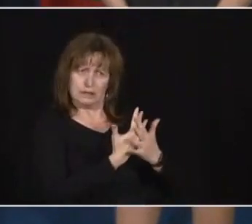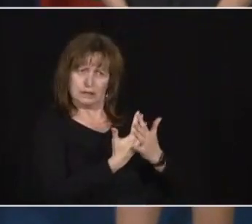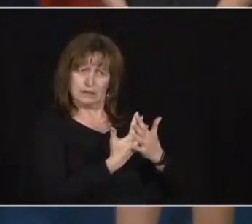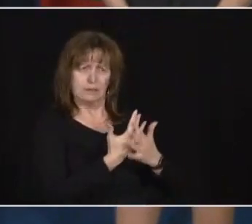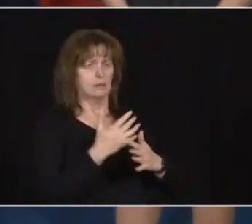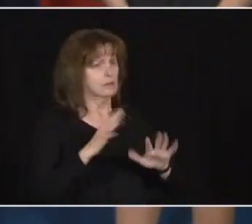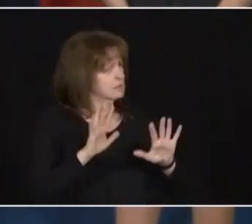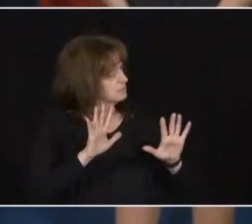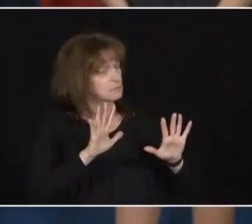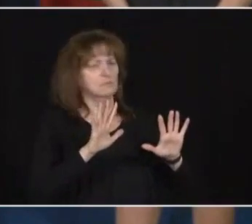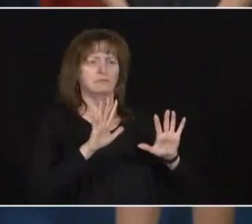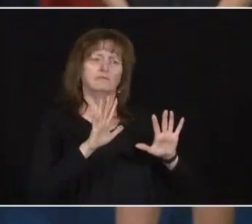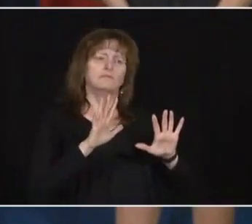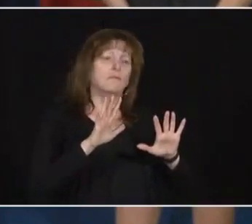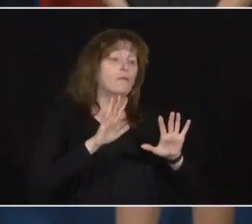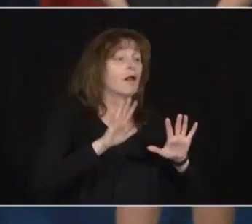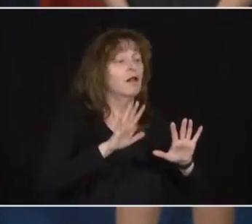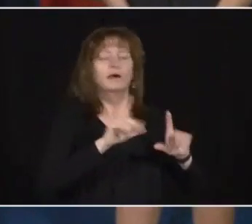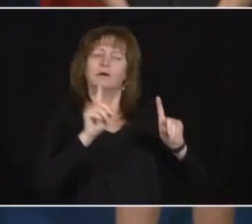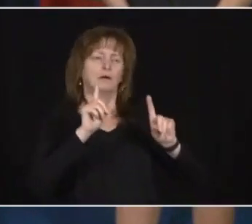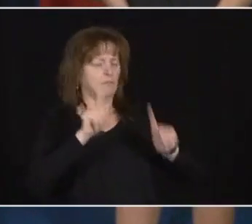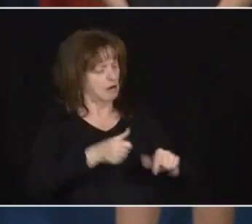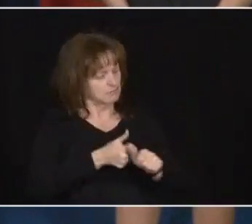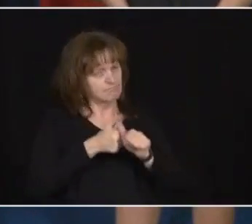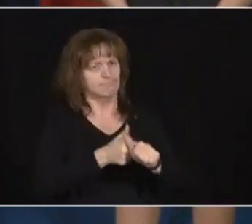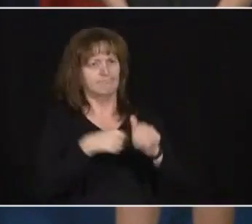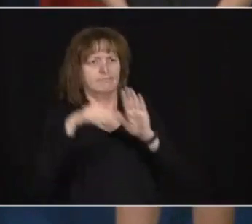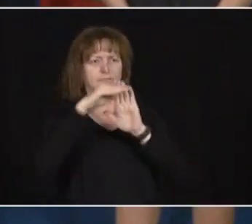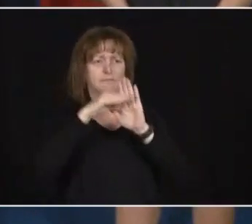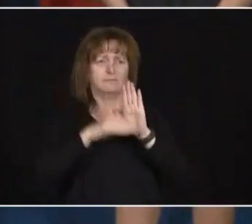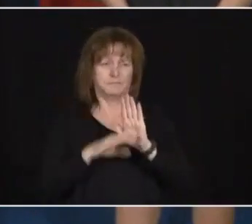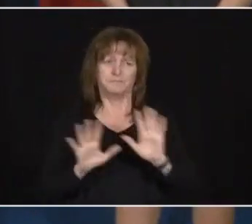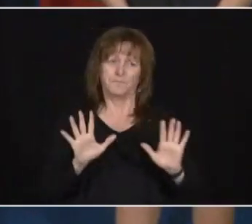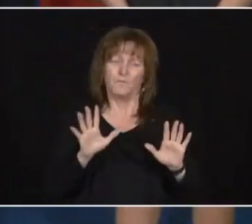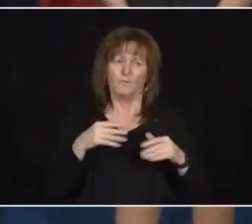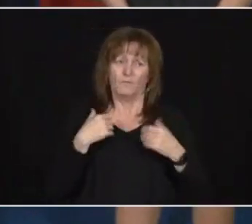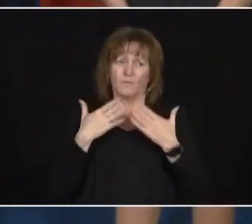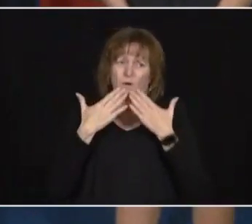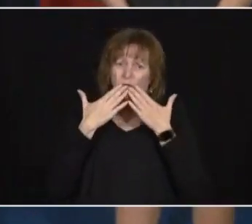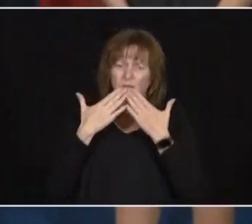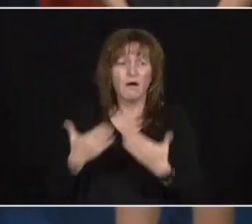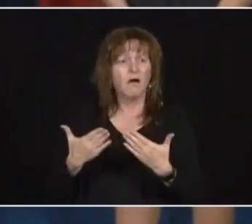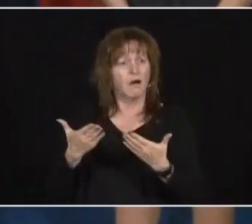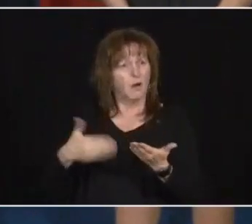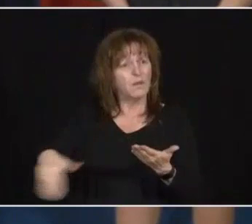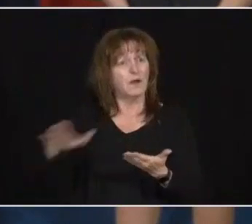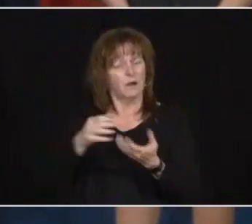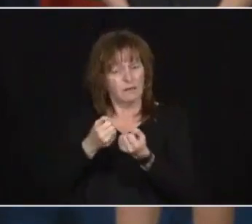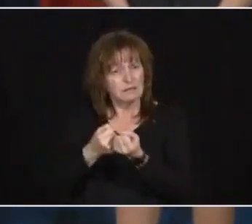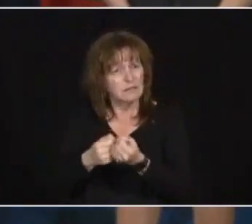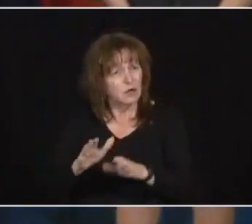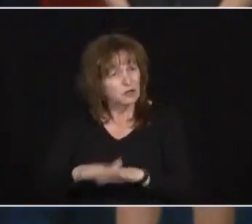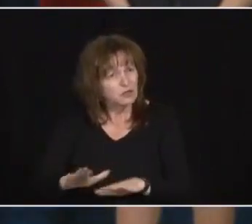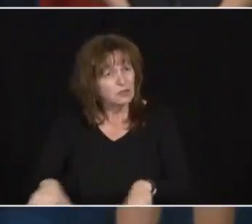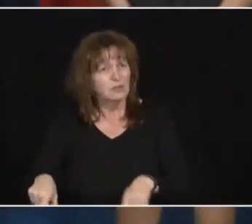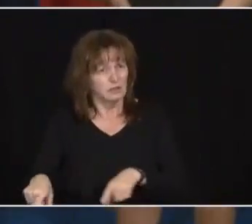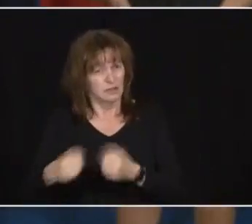our child care workers and those operators working hard to support our front-line workers and for taking safety seriously. Thank you.